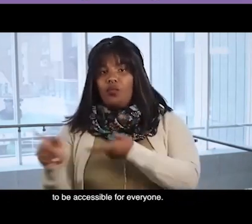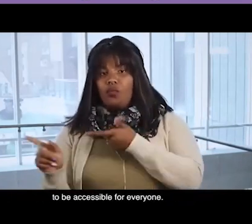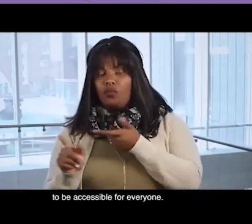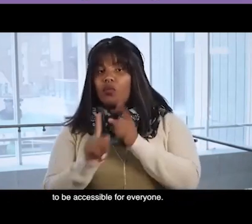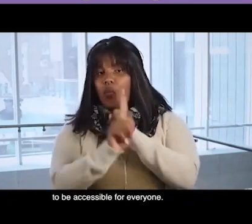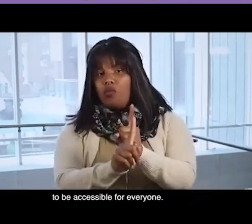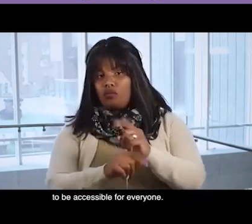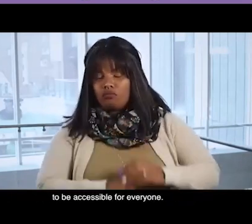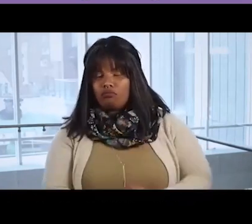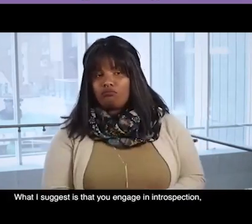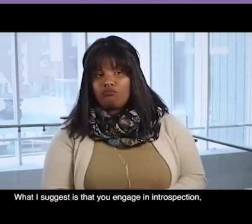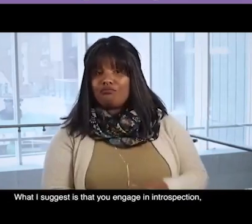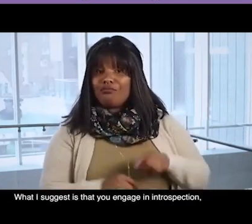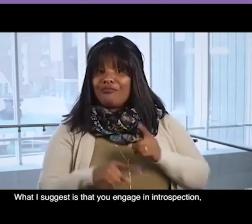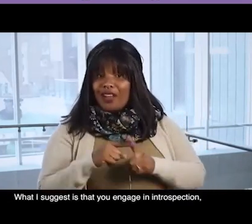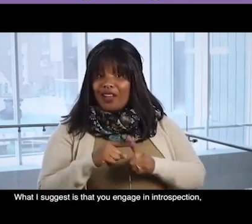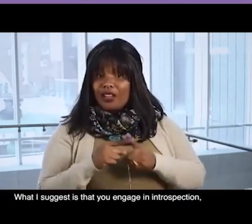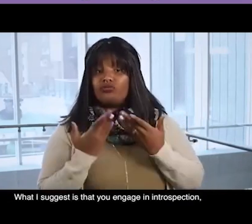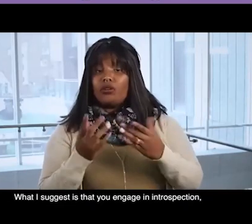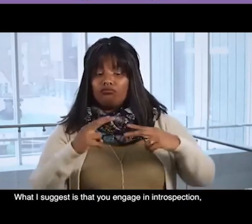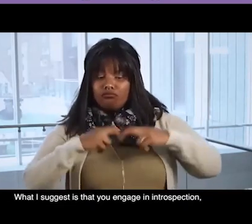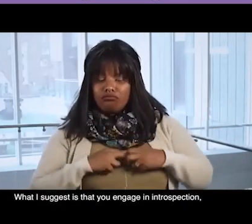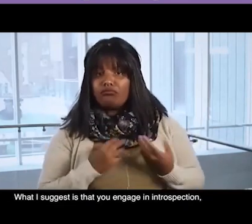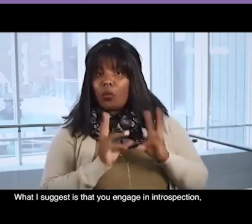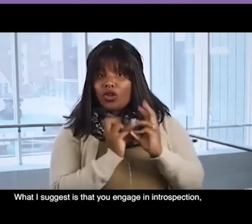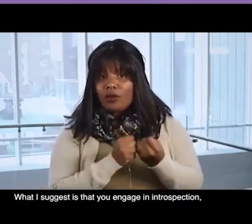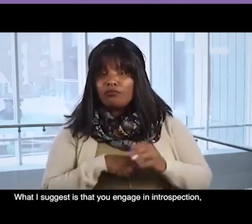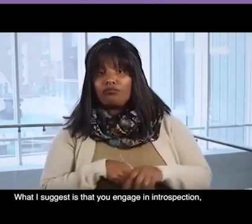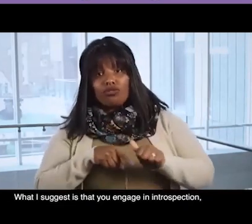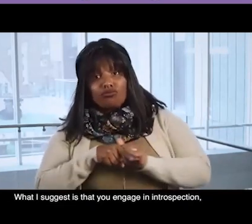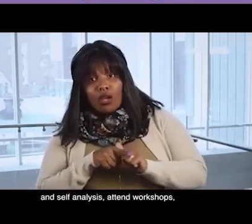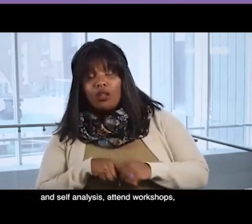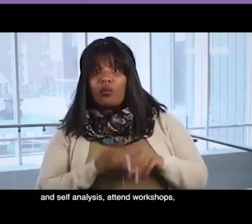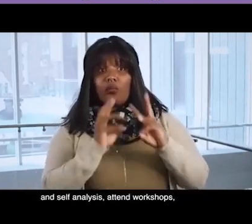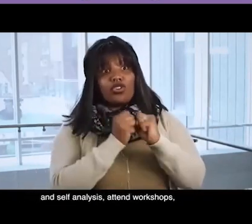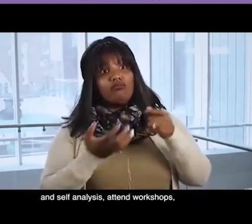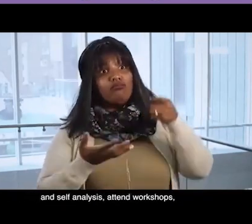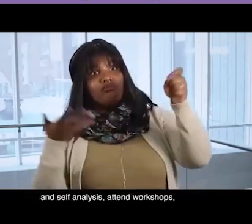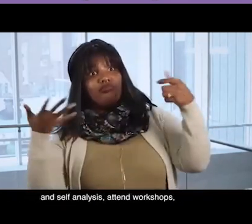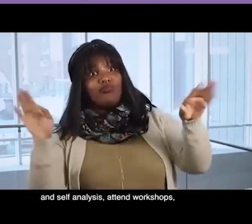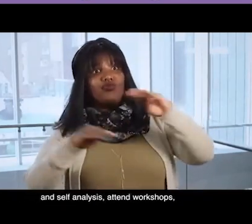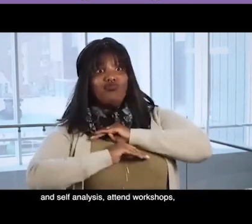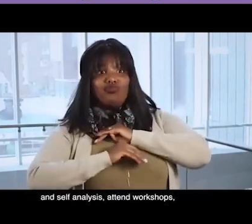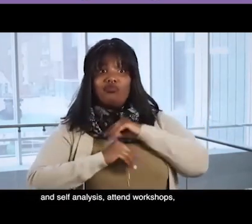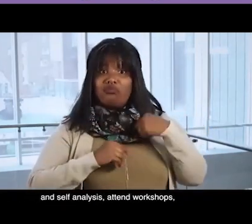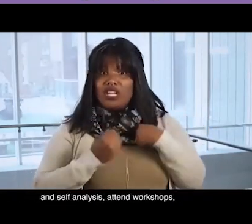to be accessible to everyone. What I suggest is that you engage in introspection, self-analysis, attend workshops.